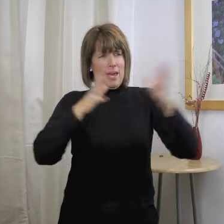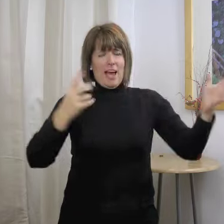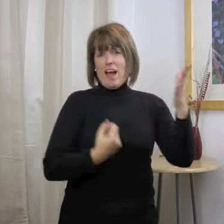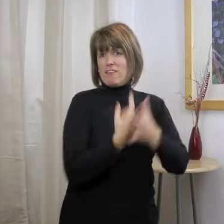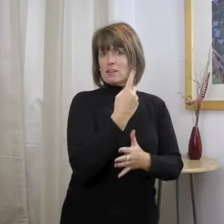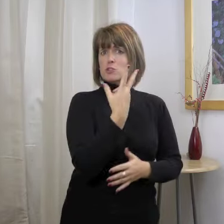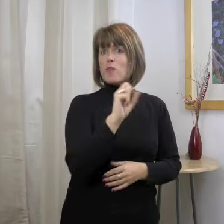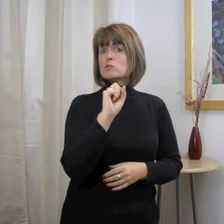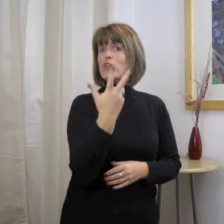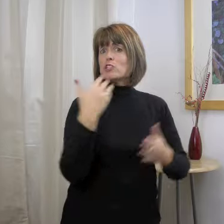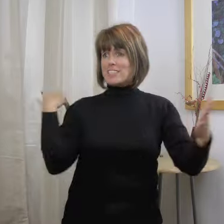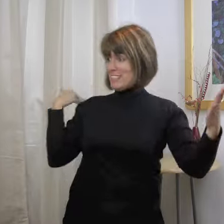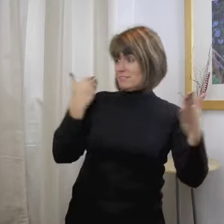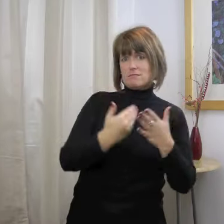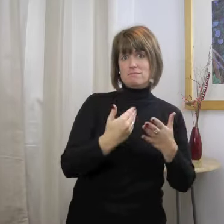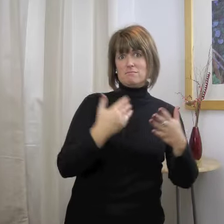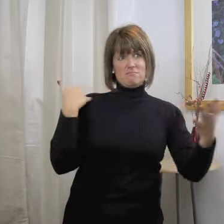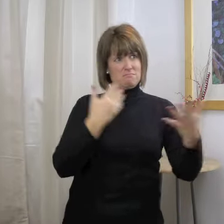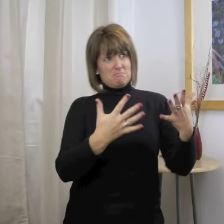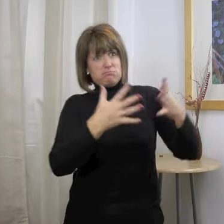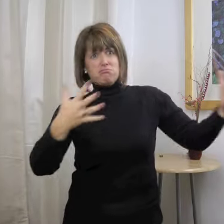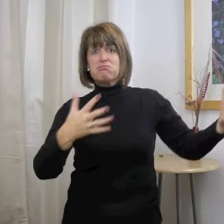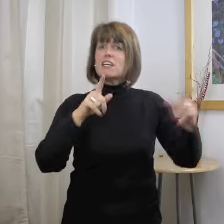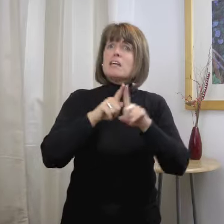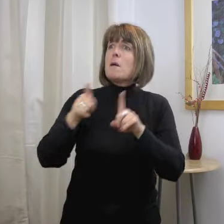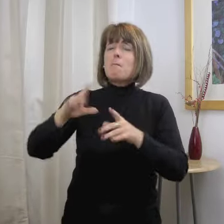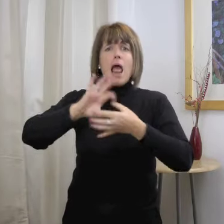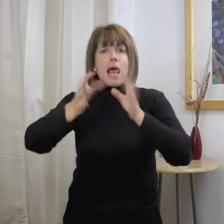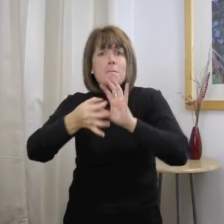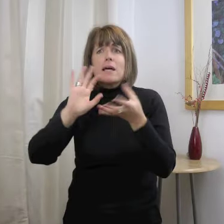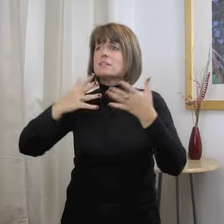It was one of the biggest events of 2013, matched only by the likes of the Olympics